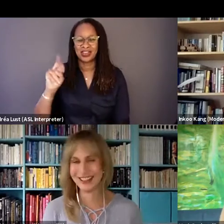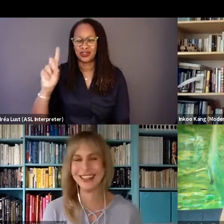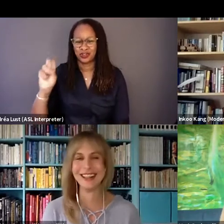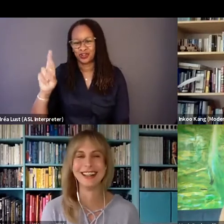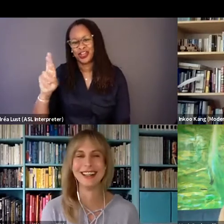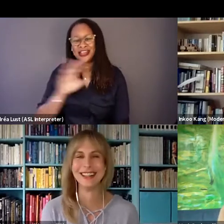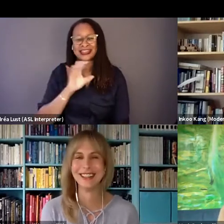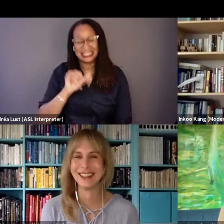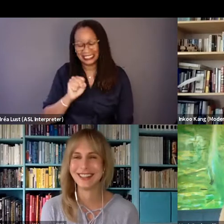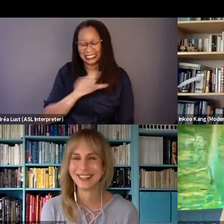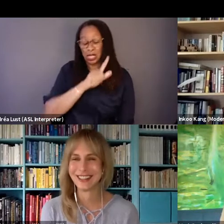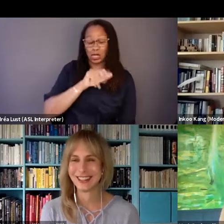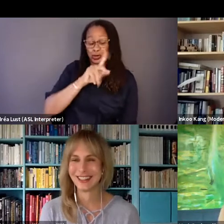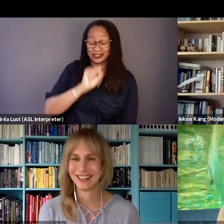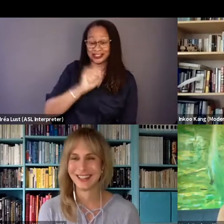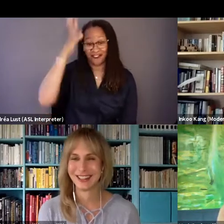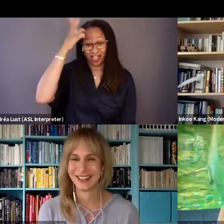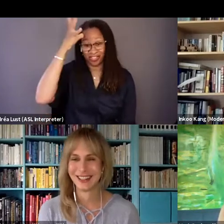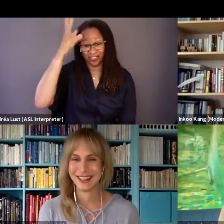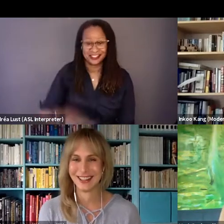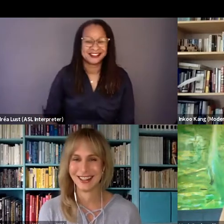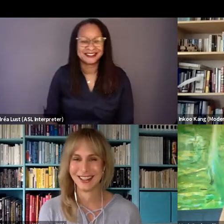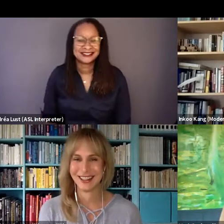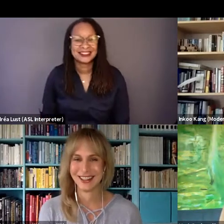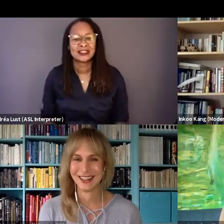It's really what it's meant to do there.